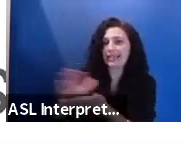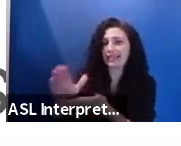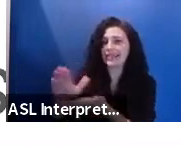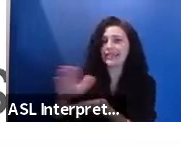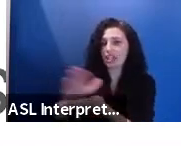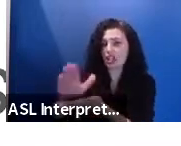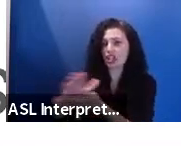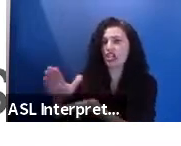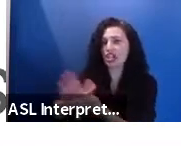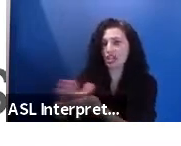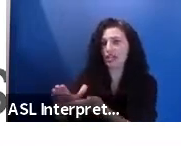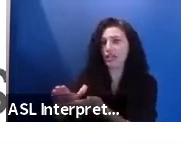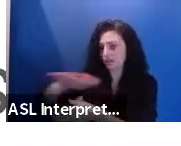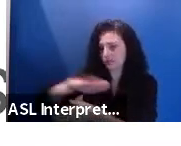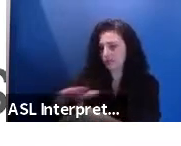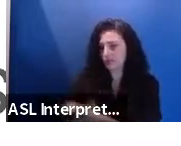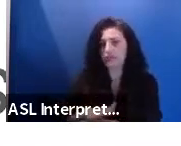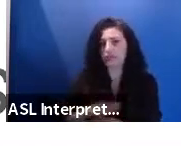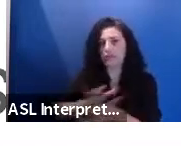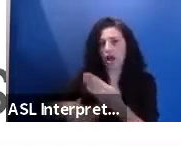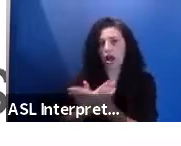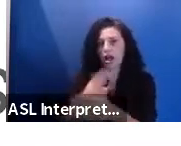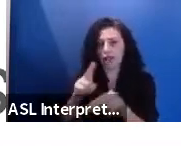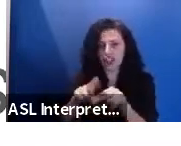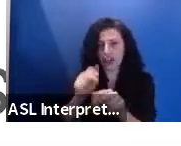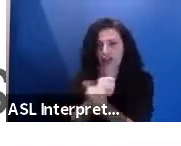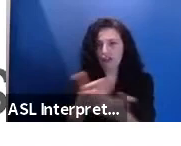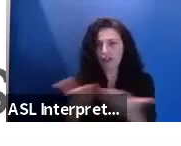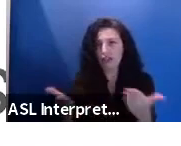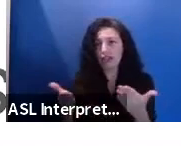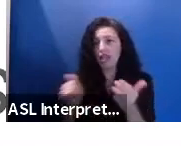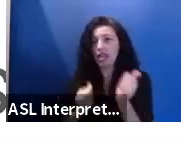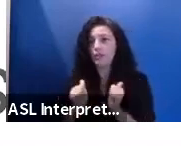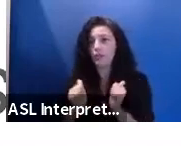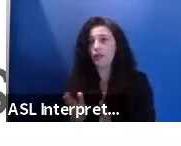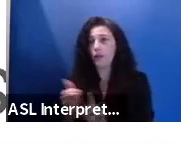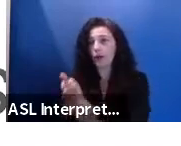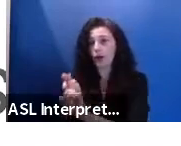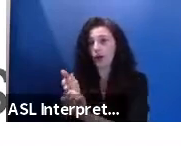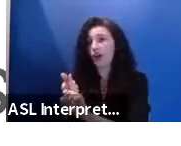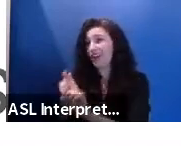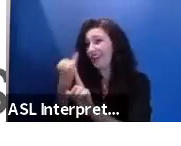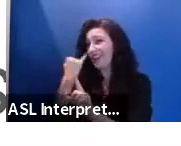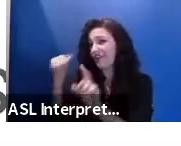And also that performer, if possible, should use a handheld face shield that would let them have some protection